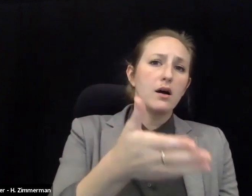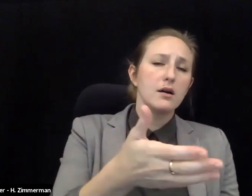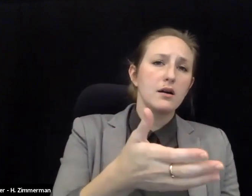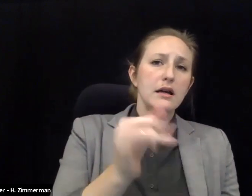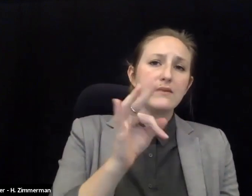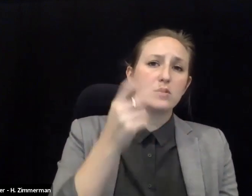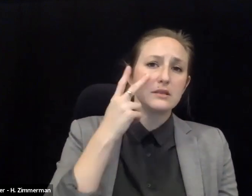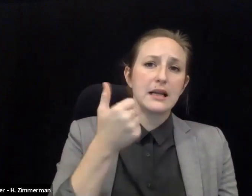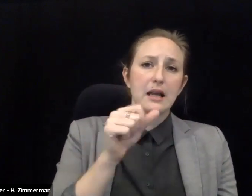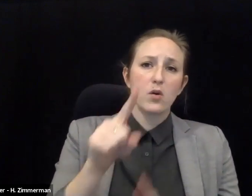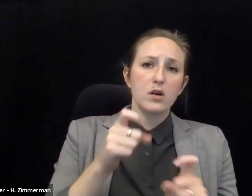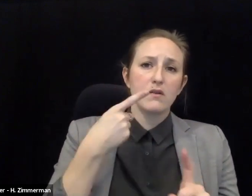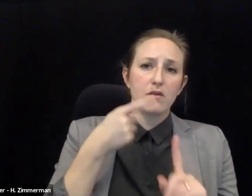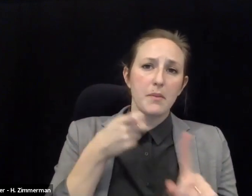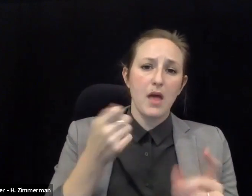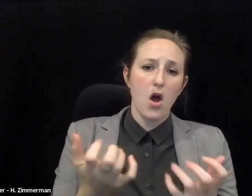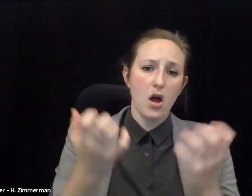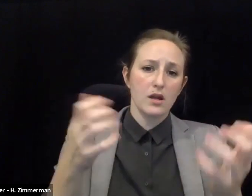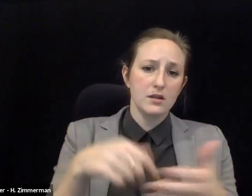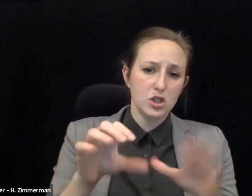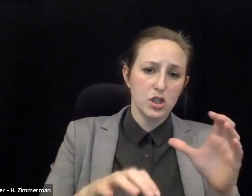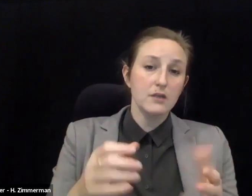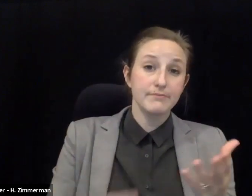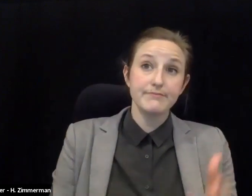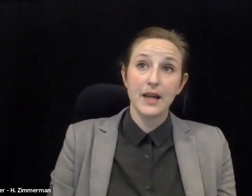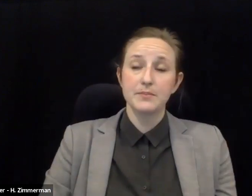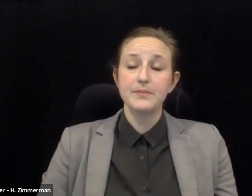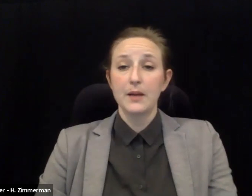any questions from our audience in the chat. Monica Malhotra-MIUSA: Yeah. Yep, this is Monica.